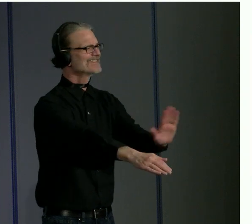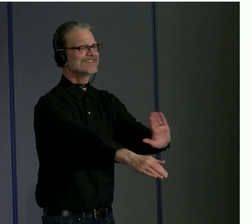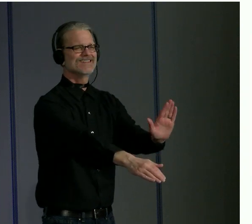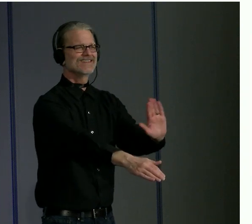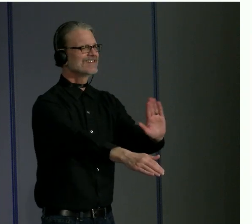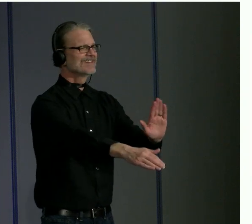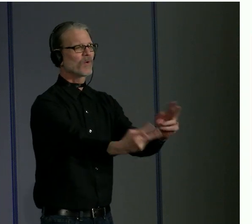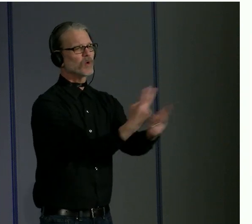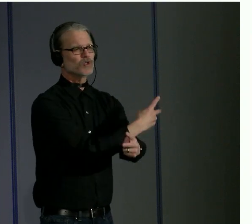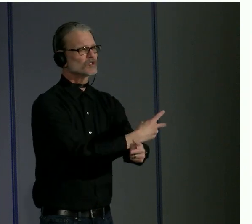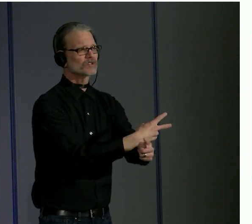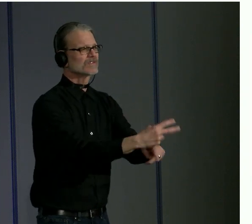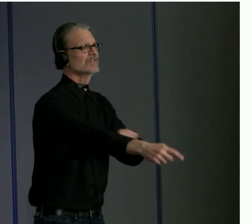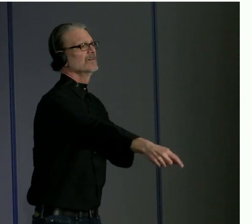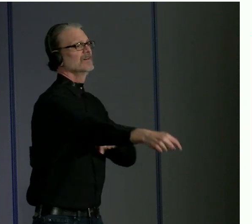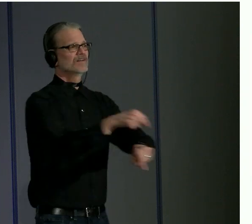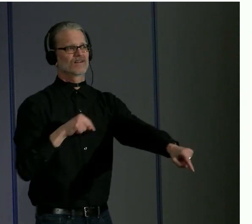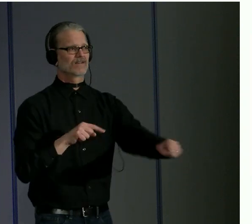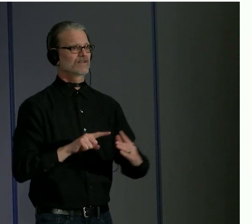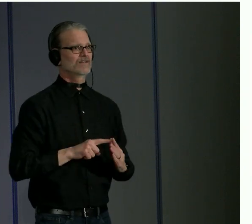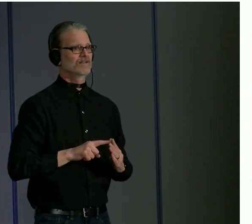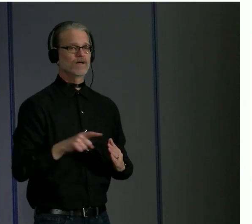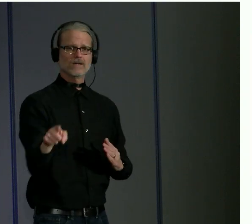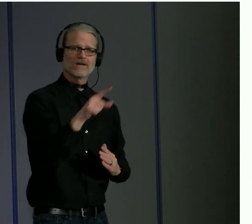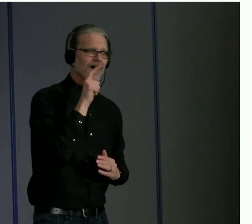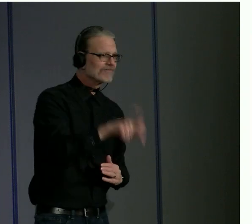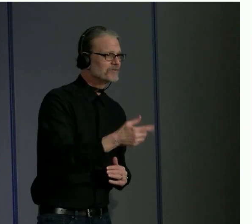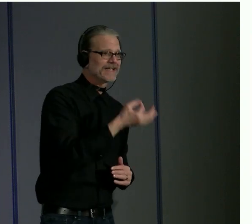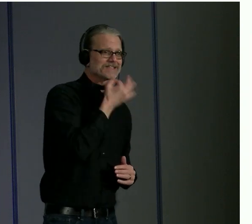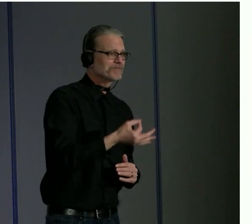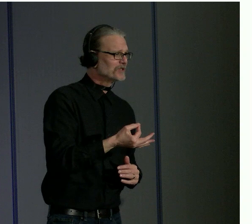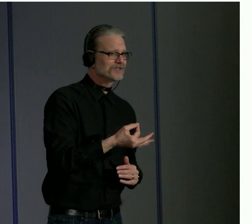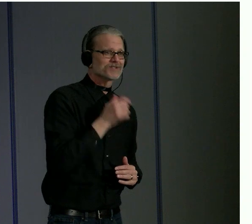you don't all need to be experts. You don't need to know it all. Accessibility